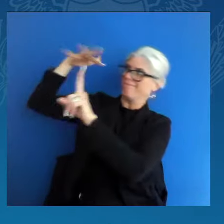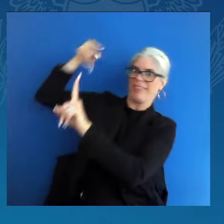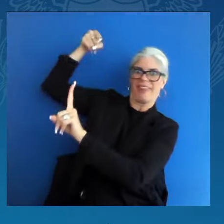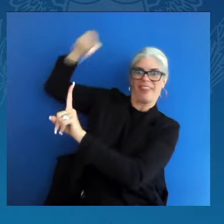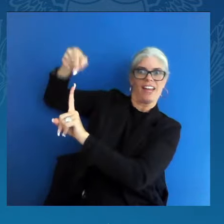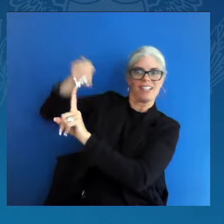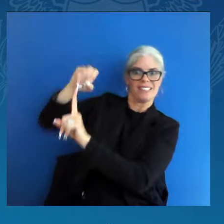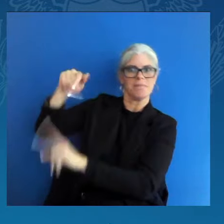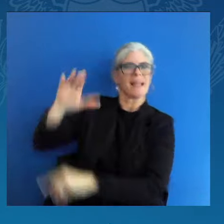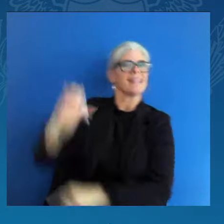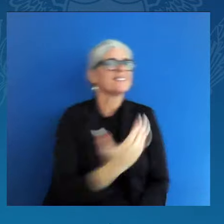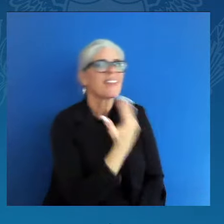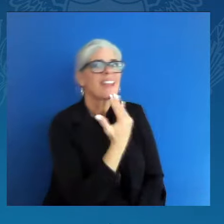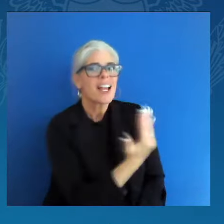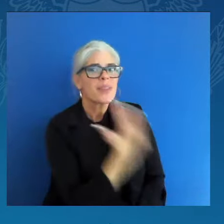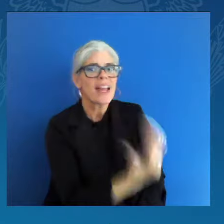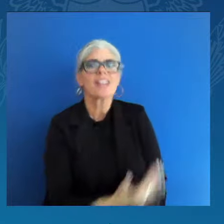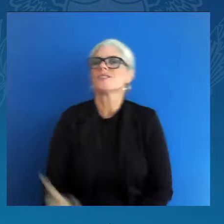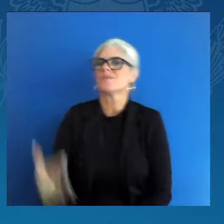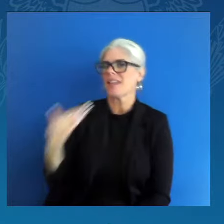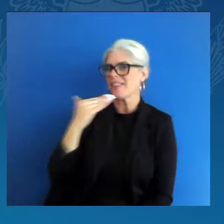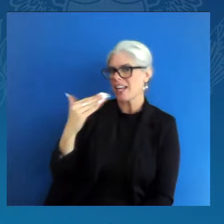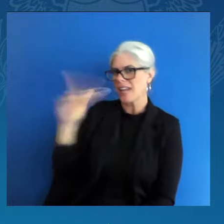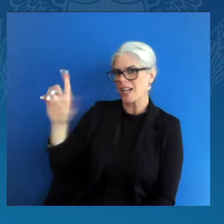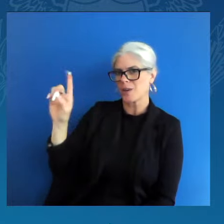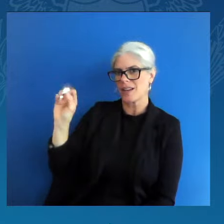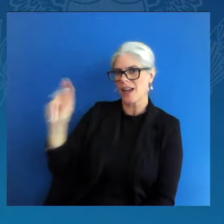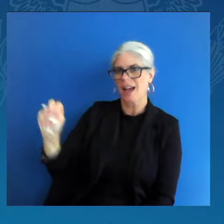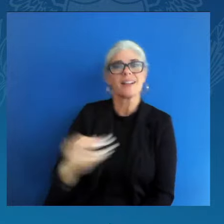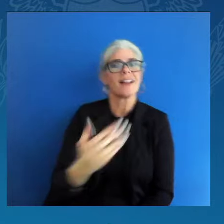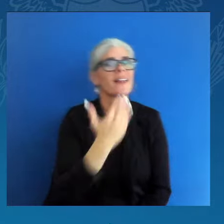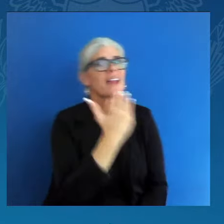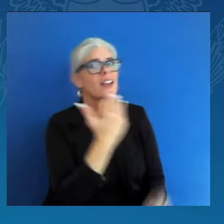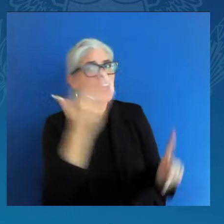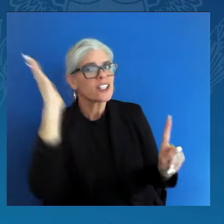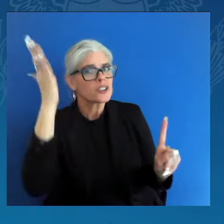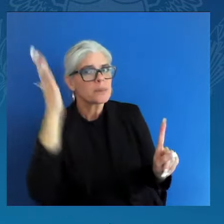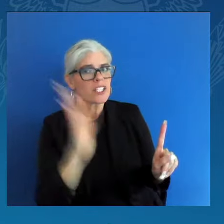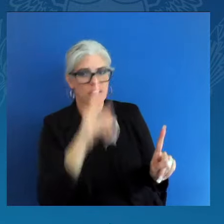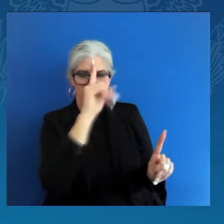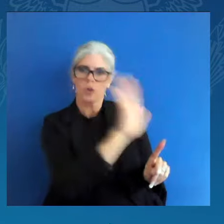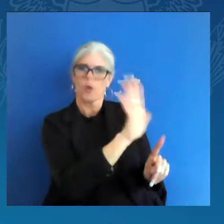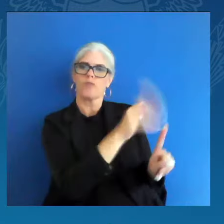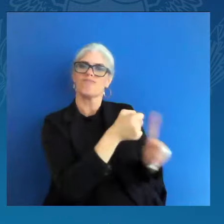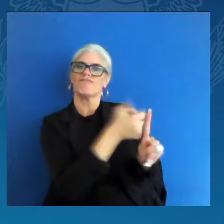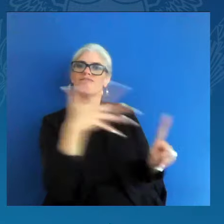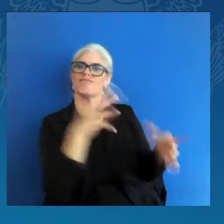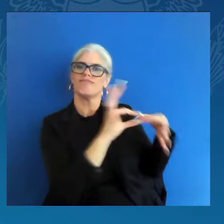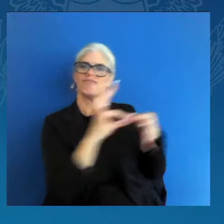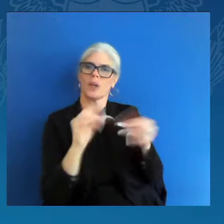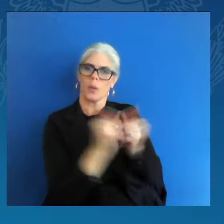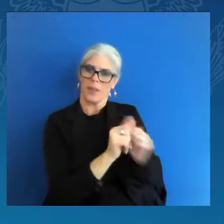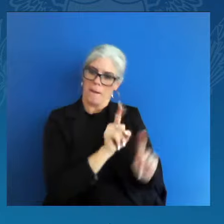on our return to the moon, this time, not alone, but with the most diverse coalition of partners